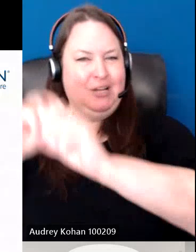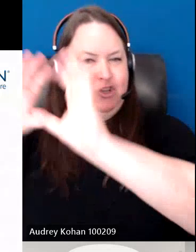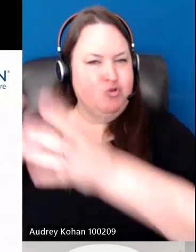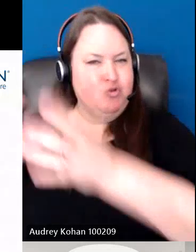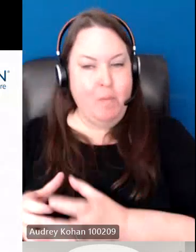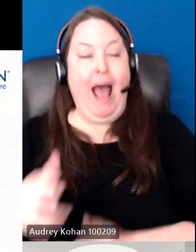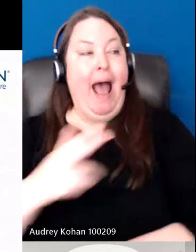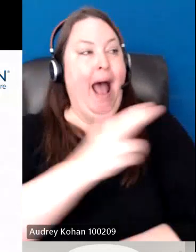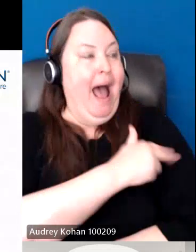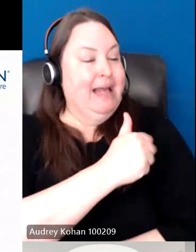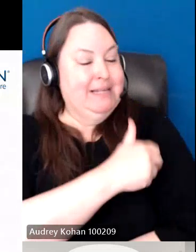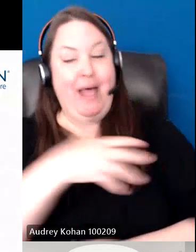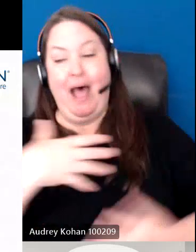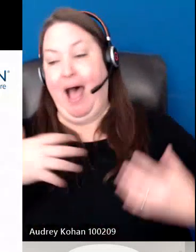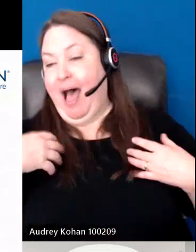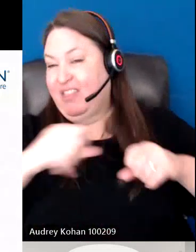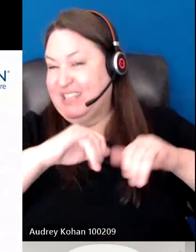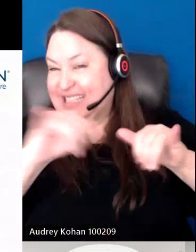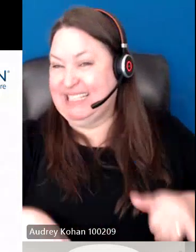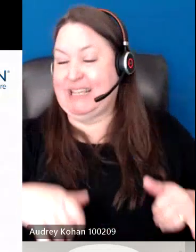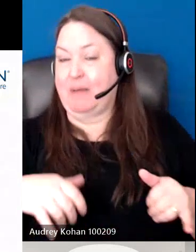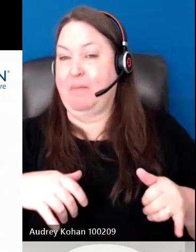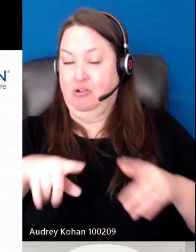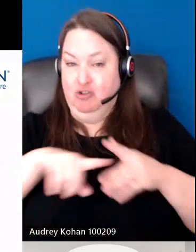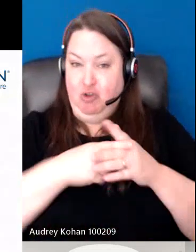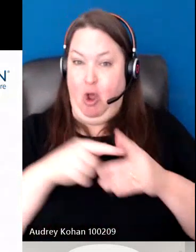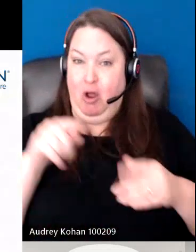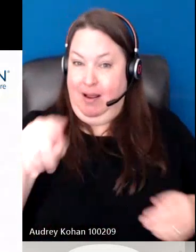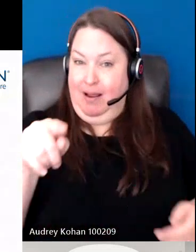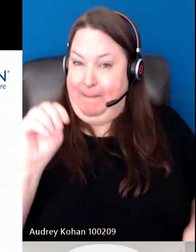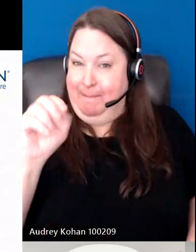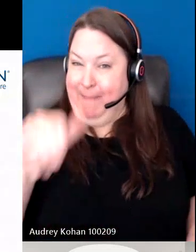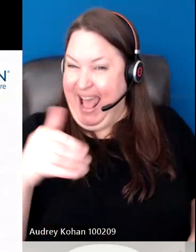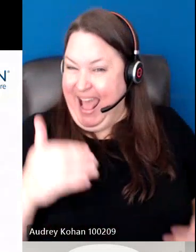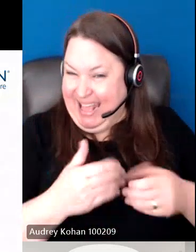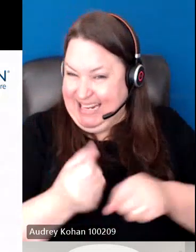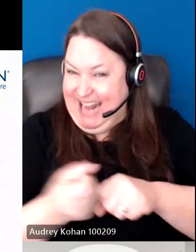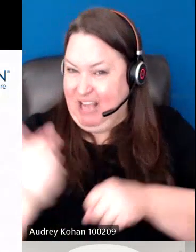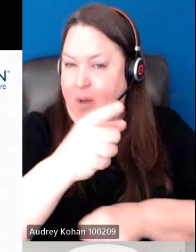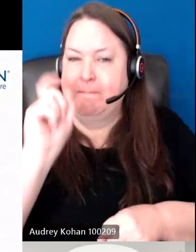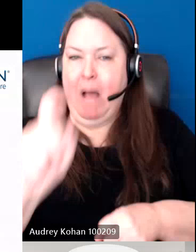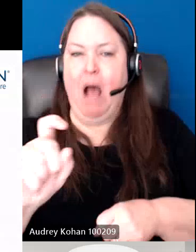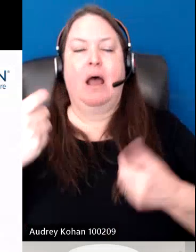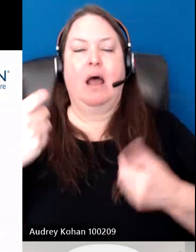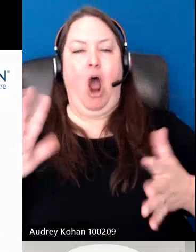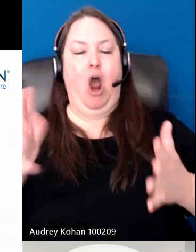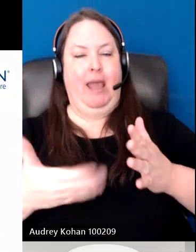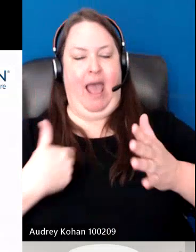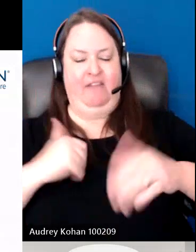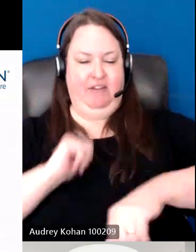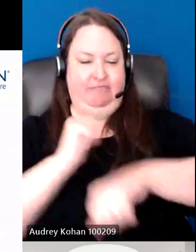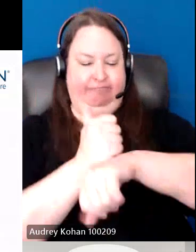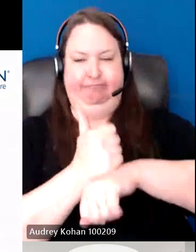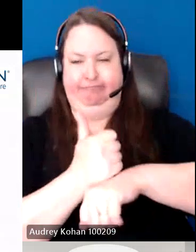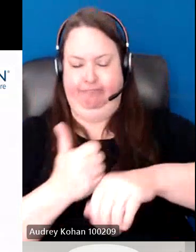Health Systems um as of May next year will need to have operational this ongoing duty to make